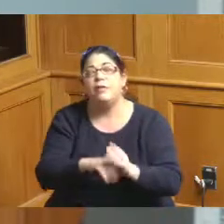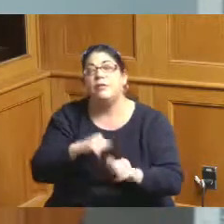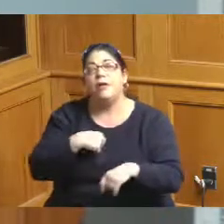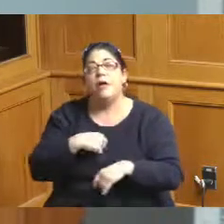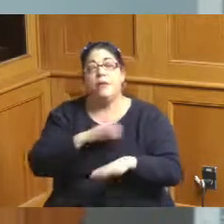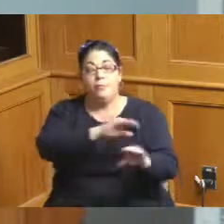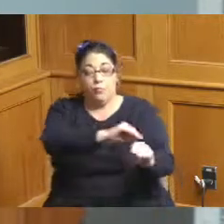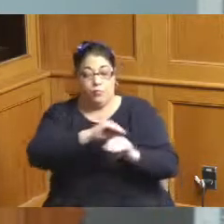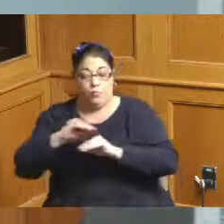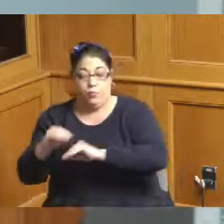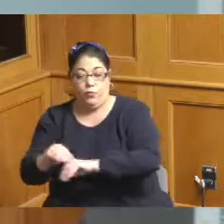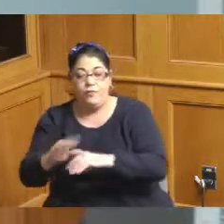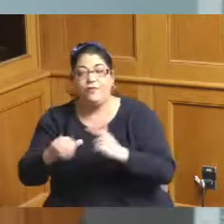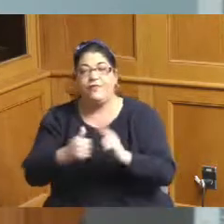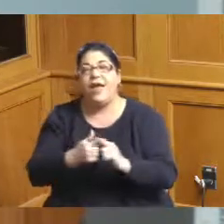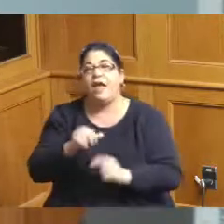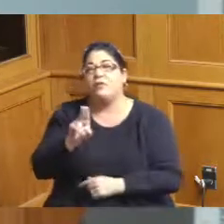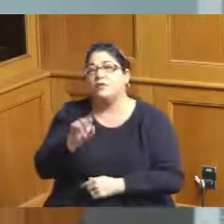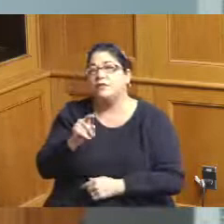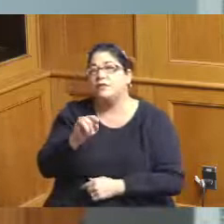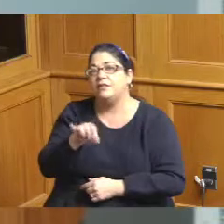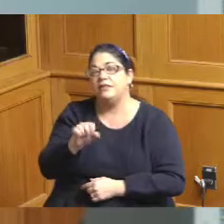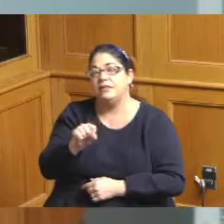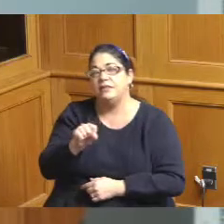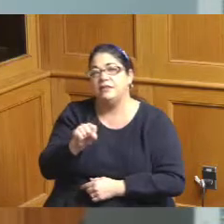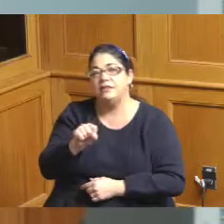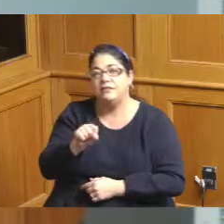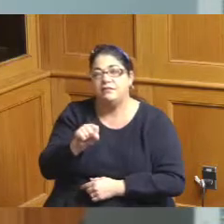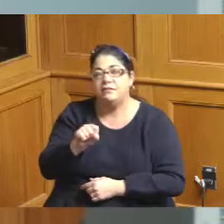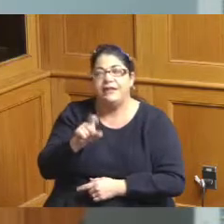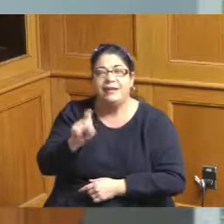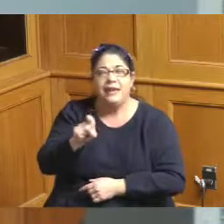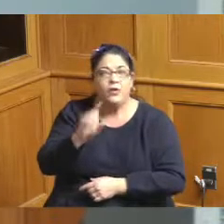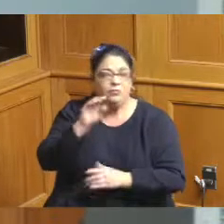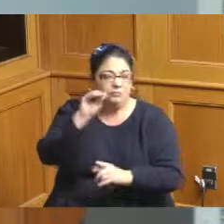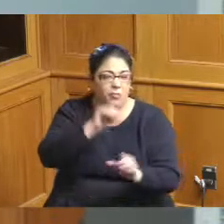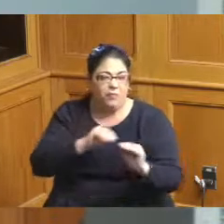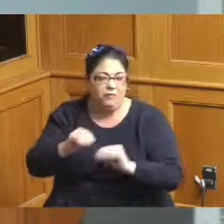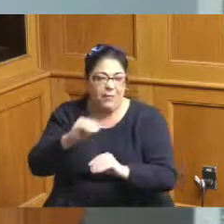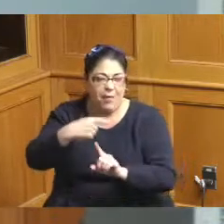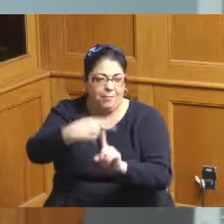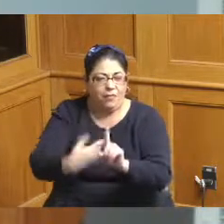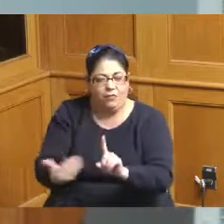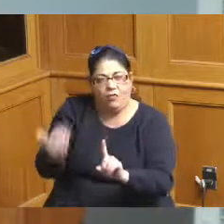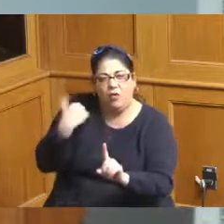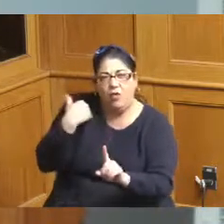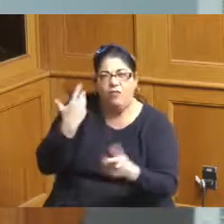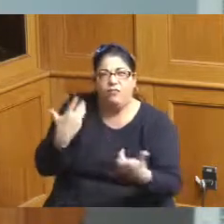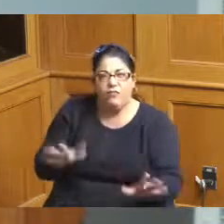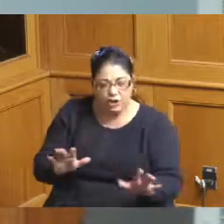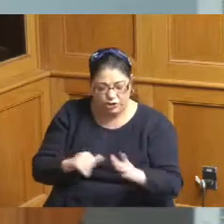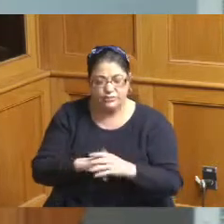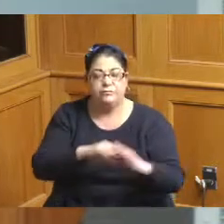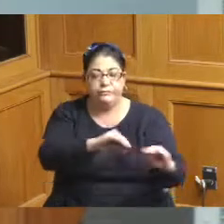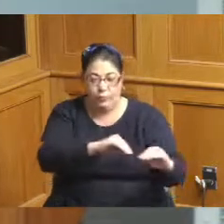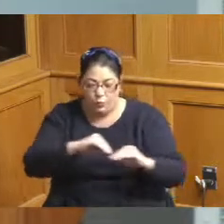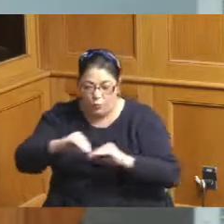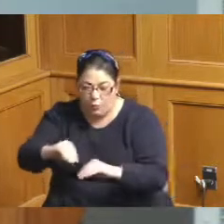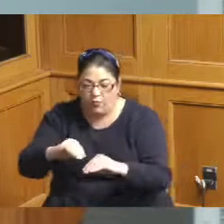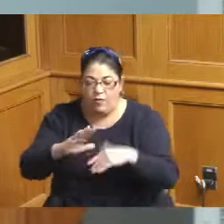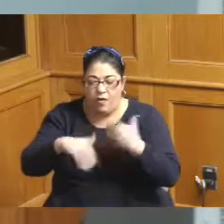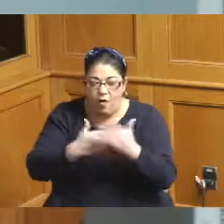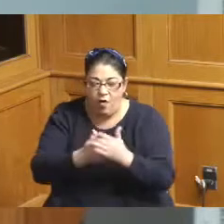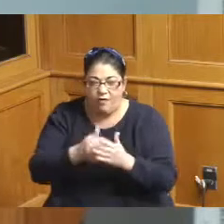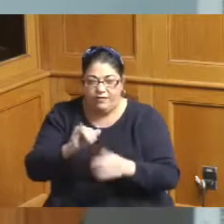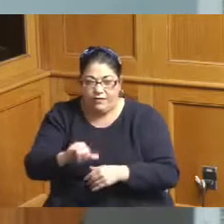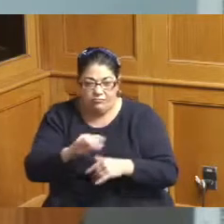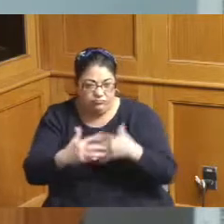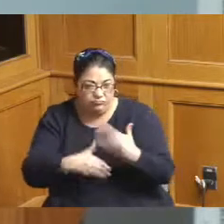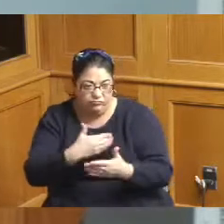first bid package finished that about a month ago complete and were able to close Logan Street